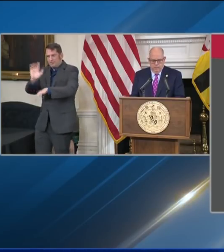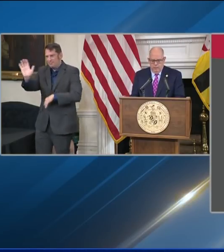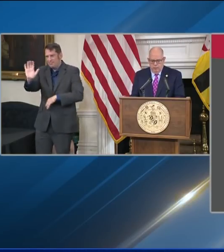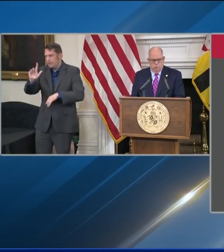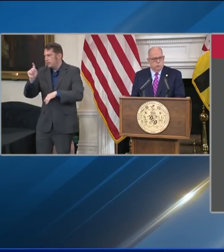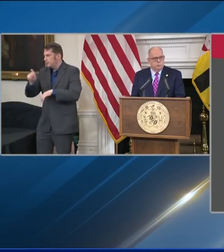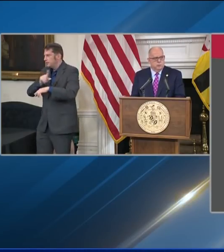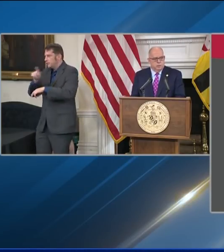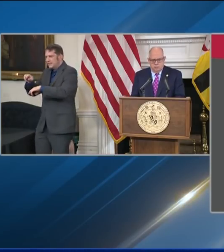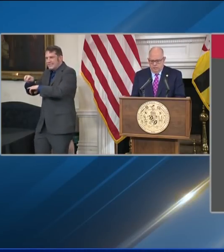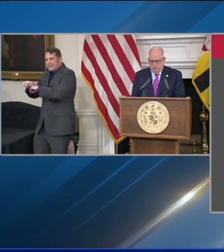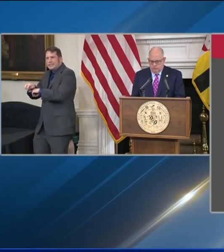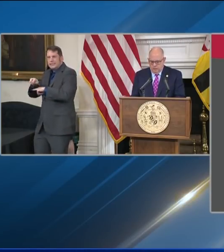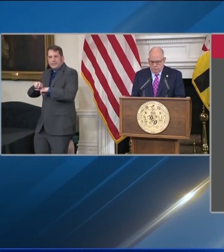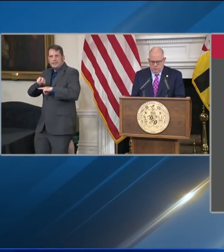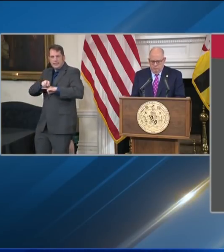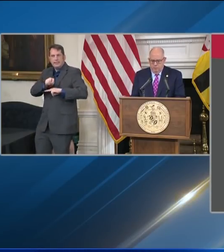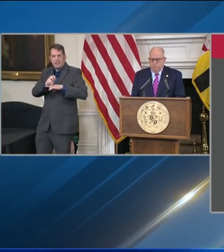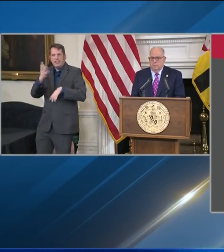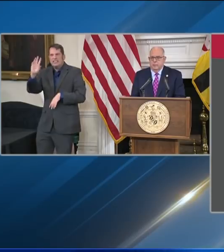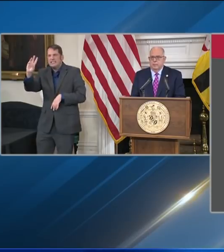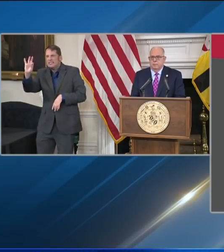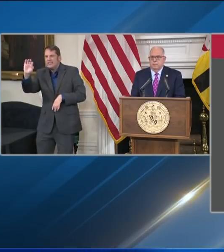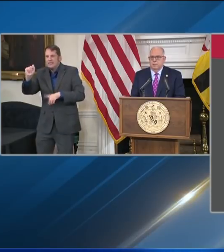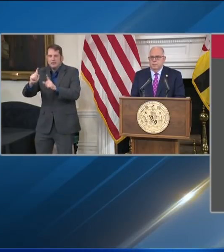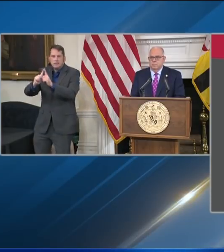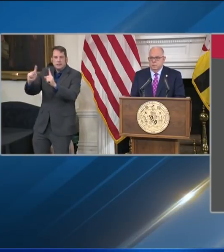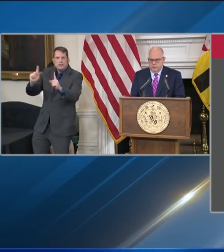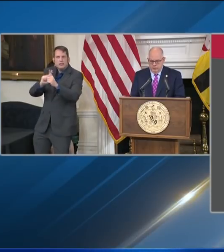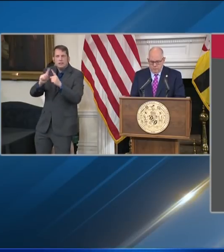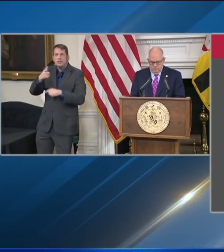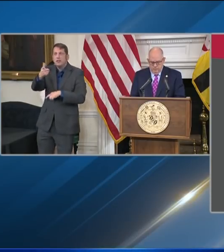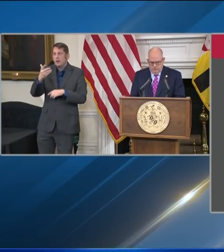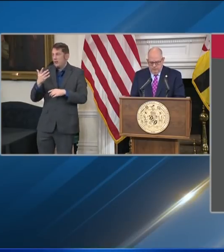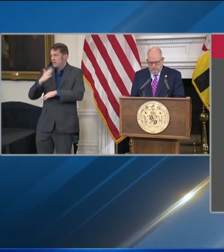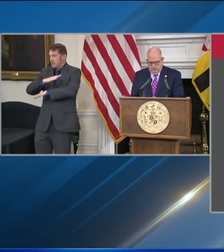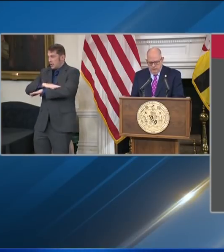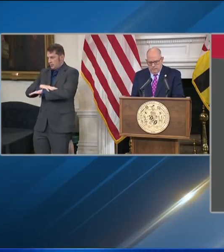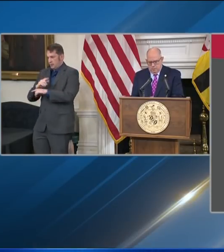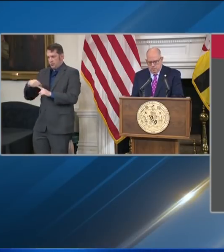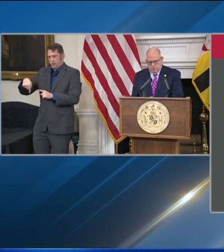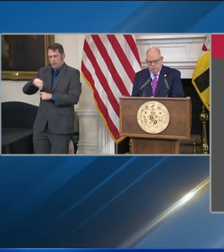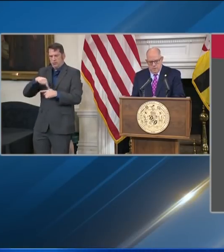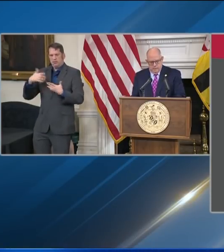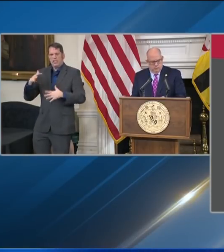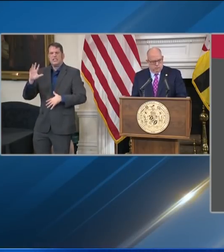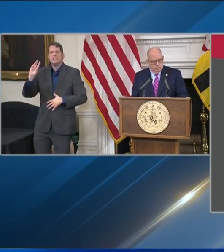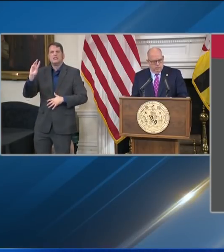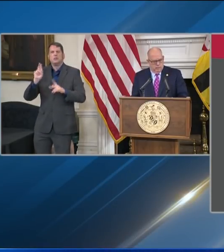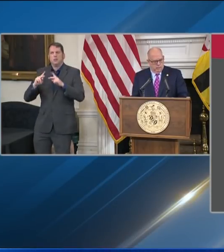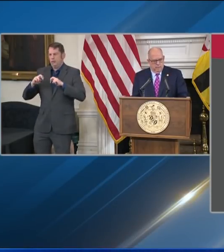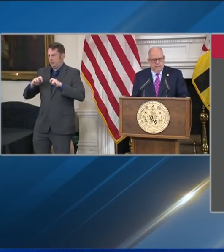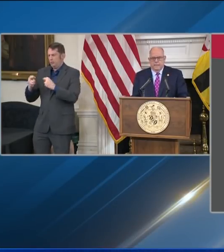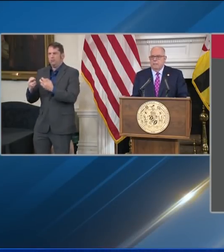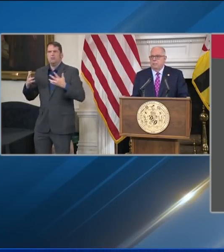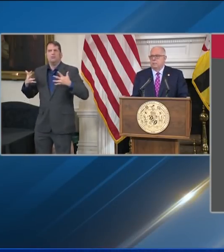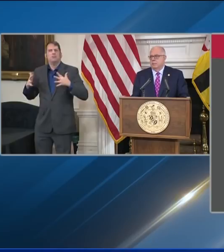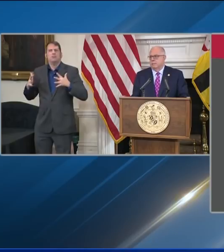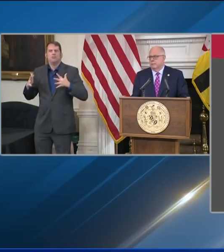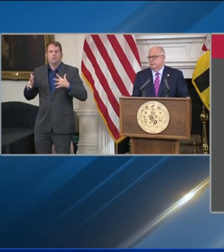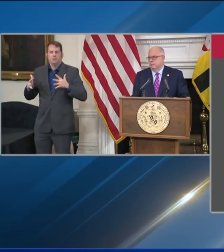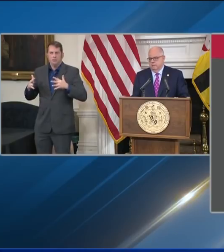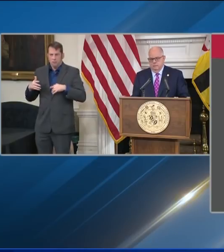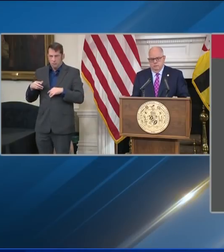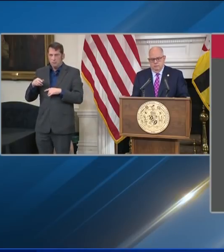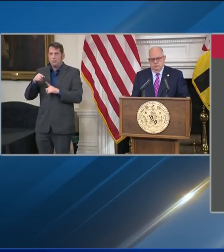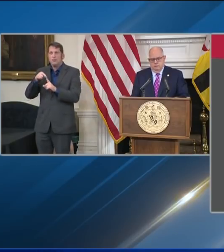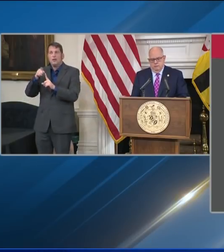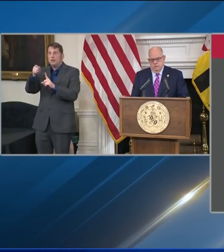PATRONS MUST REMAIN DISTANCE AT LEAST SIX FEET APART AND NO GROUPS LARGER THAN SIX PEOPLE ARE PERMITTED TO BE SEATED PER TABLE.